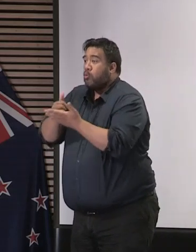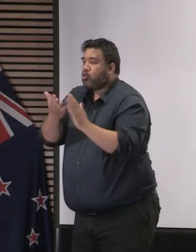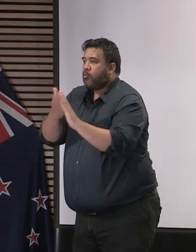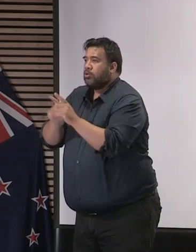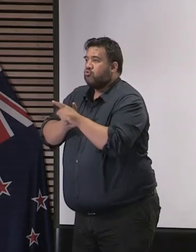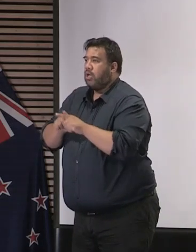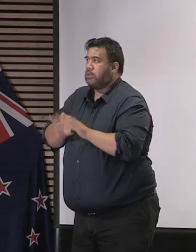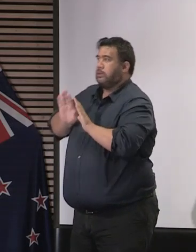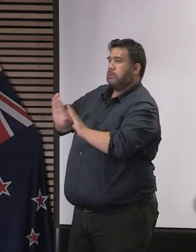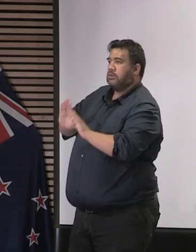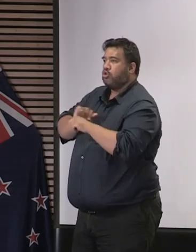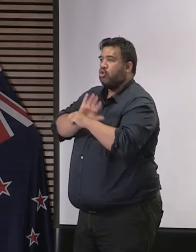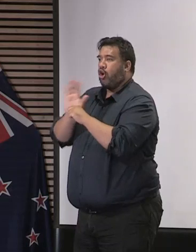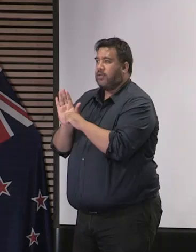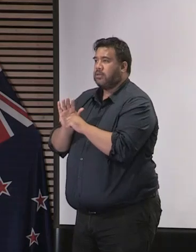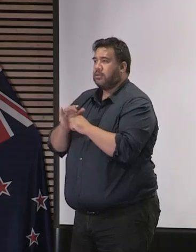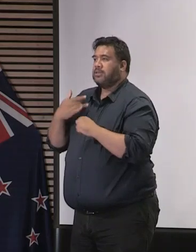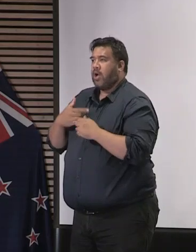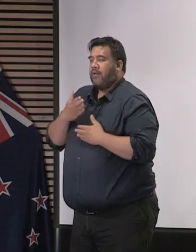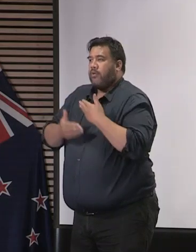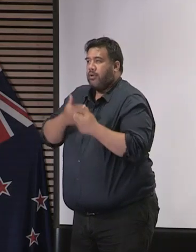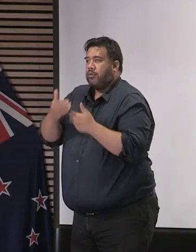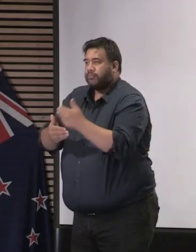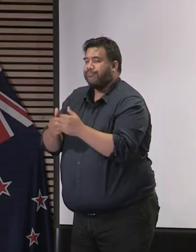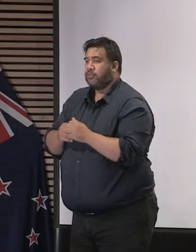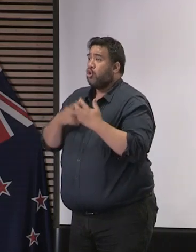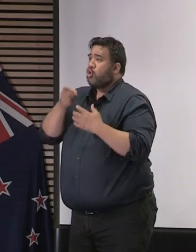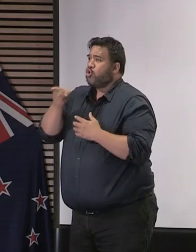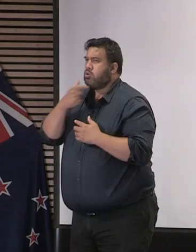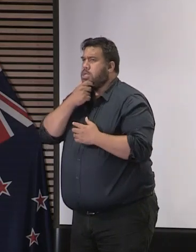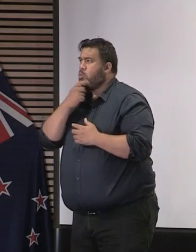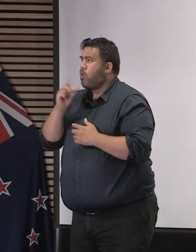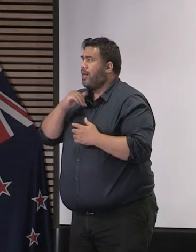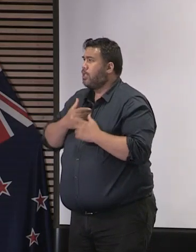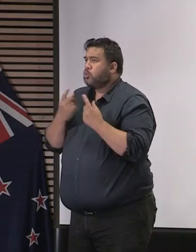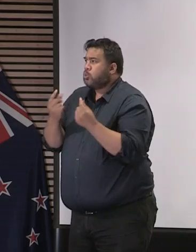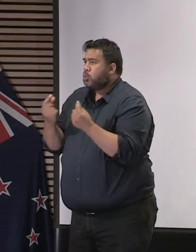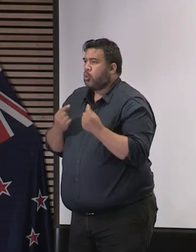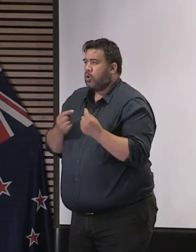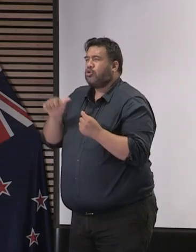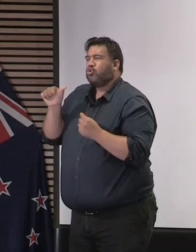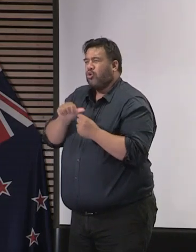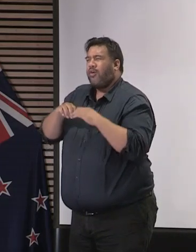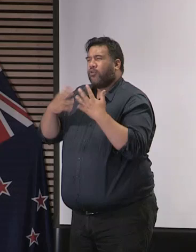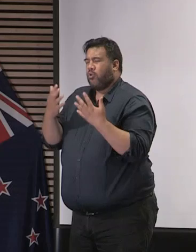broad range of extra measures to support communities to offset the impact of COVID-19.